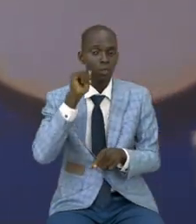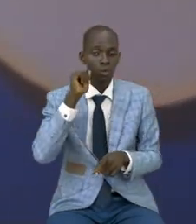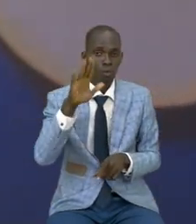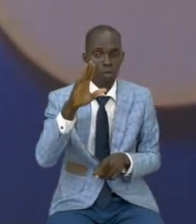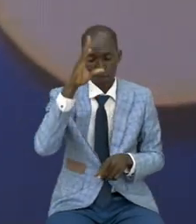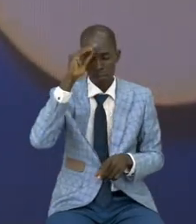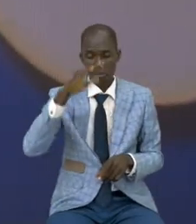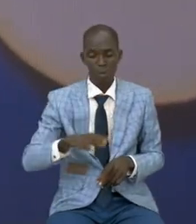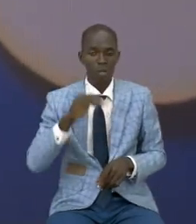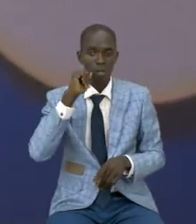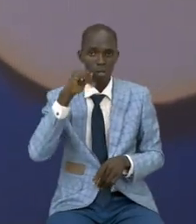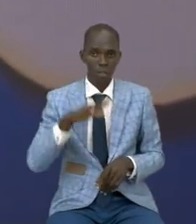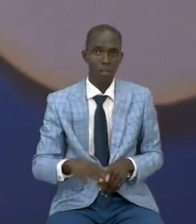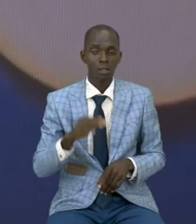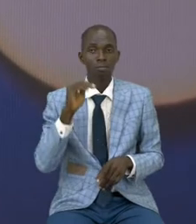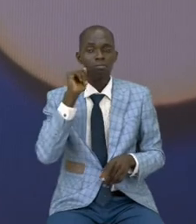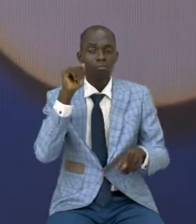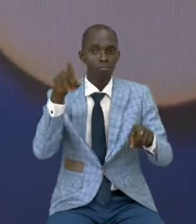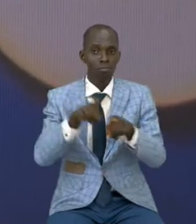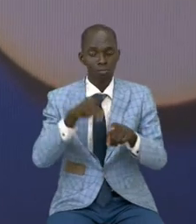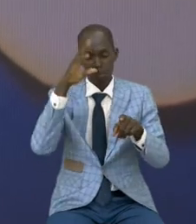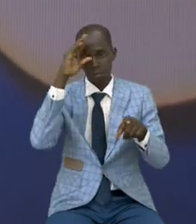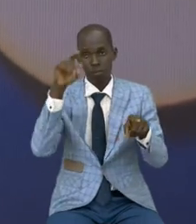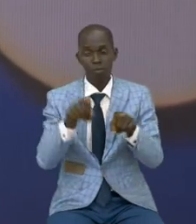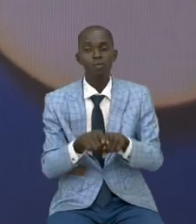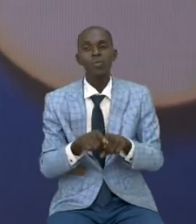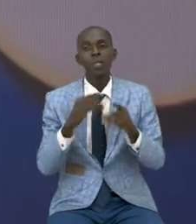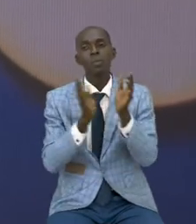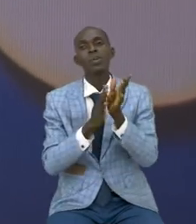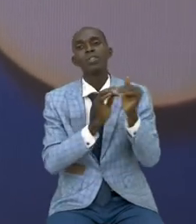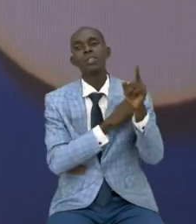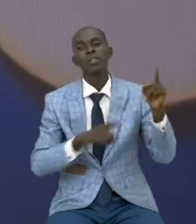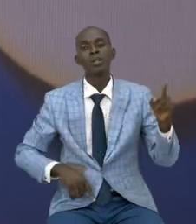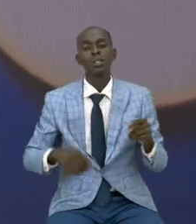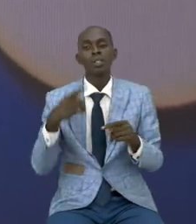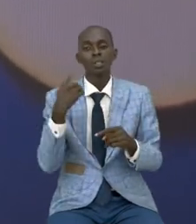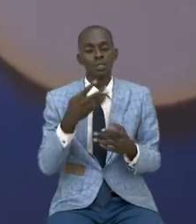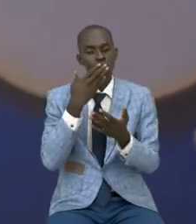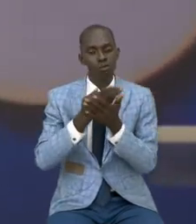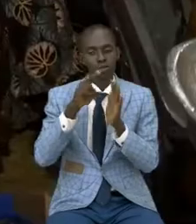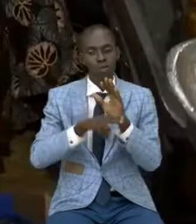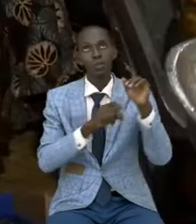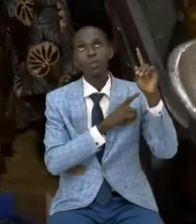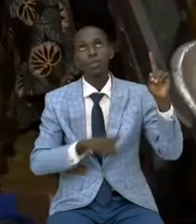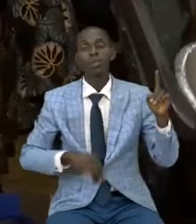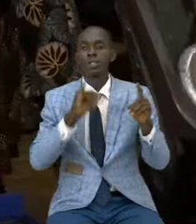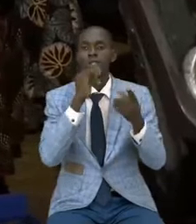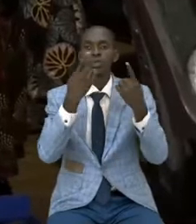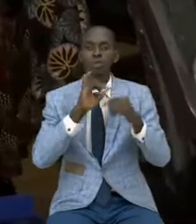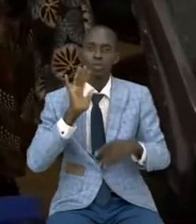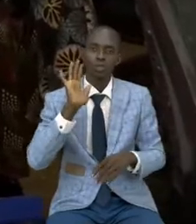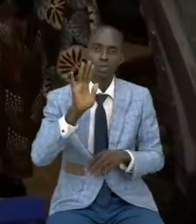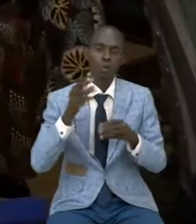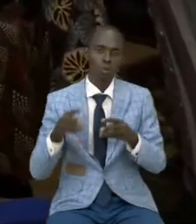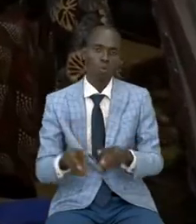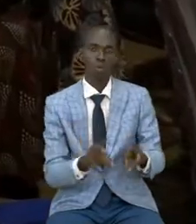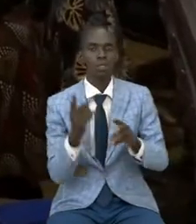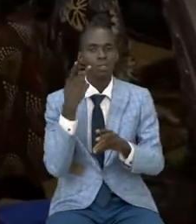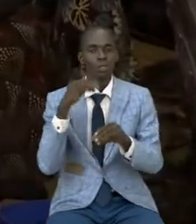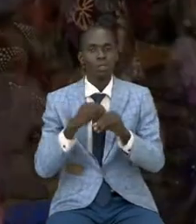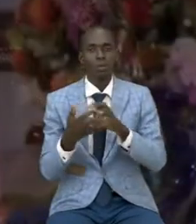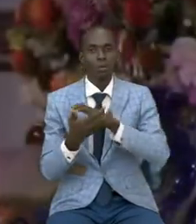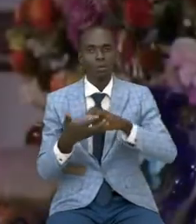as a girl praise the lord the goodness of the lord is coming your way look at verse 19 in verse 19